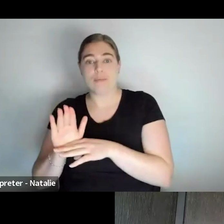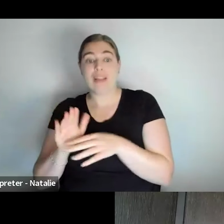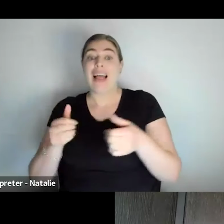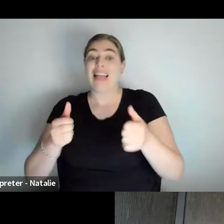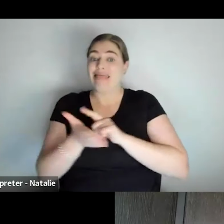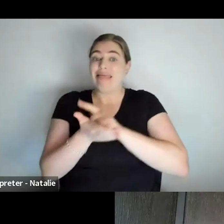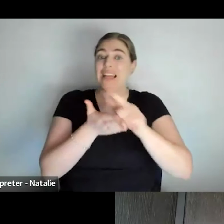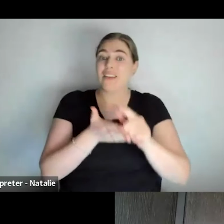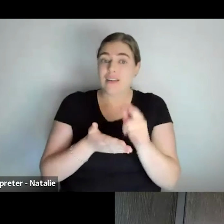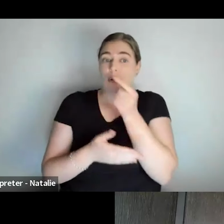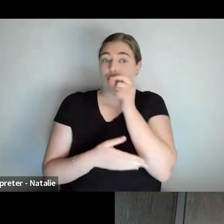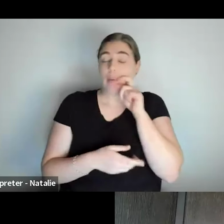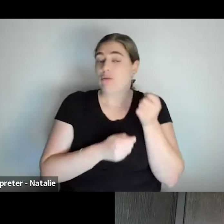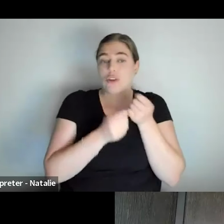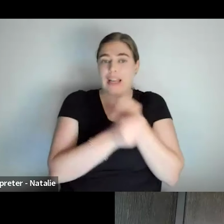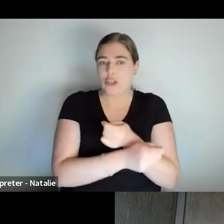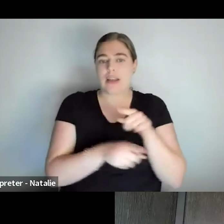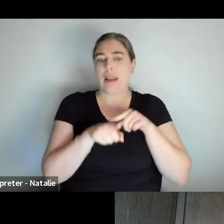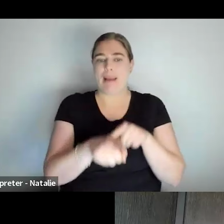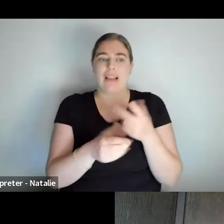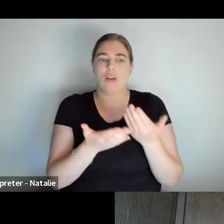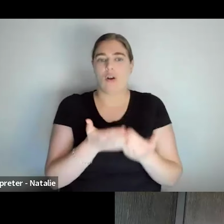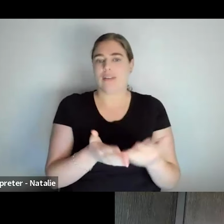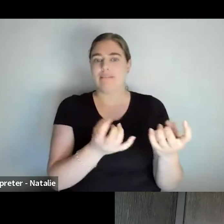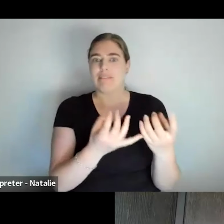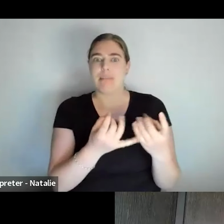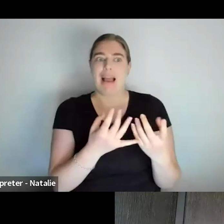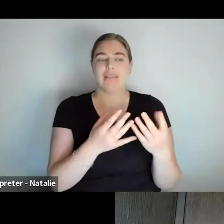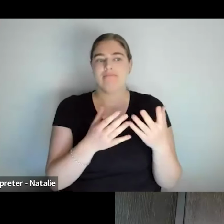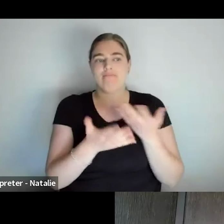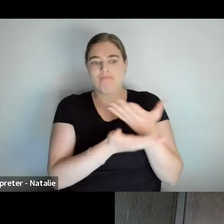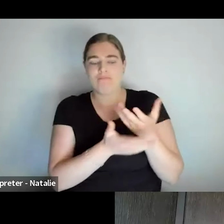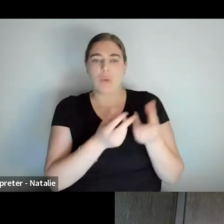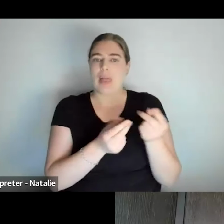artists in the projects that we support. We might think about it differently in the